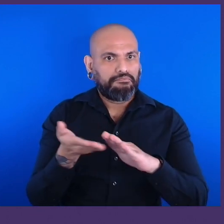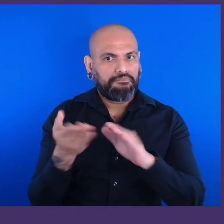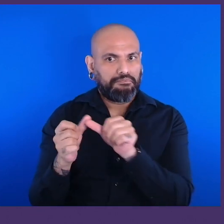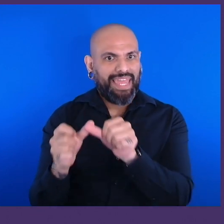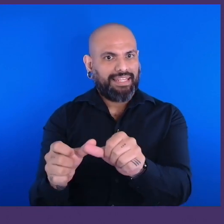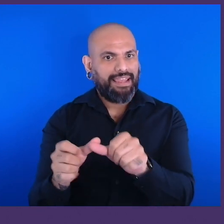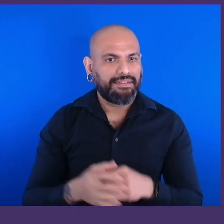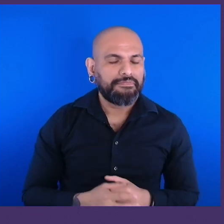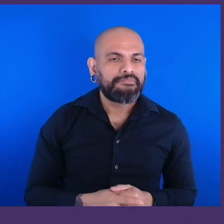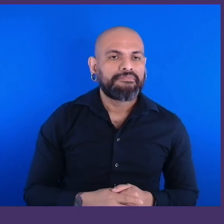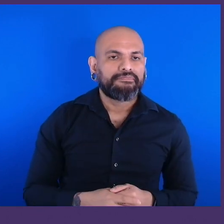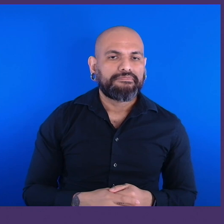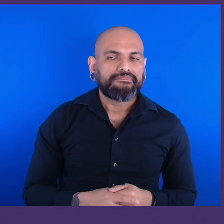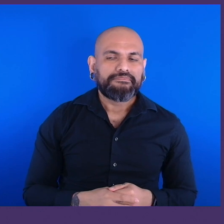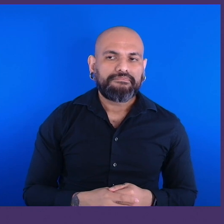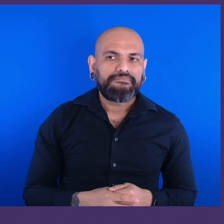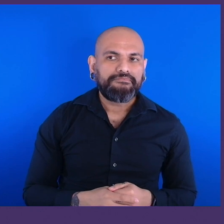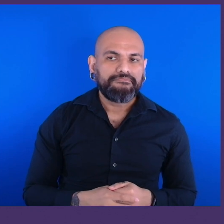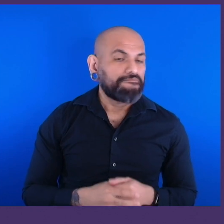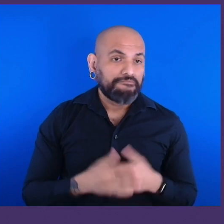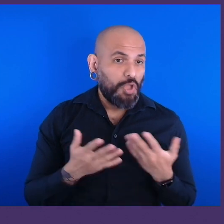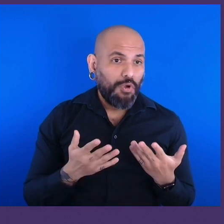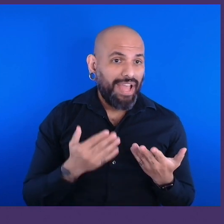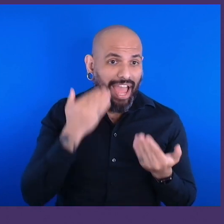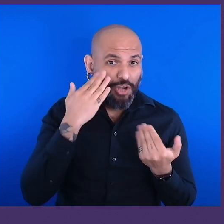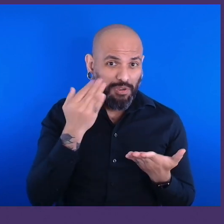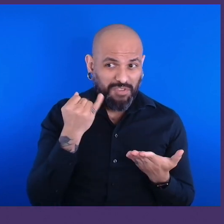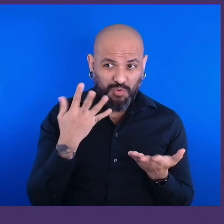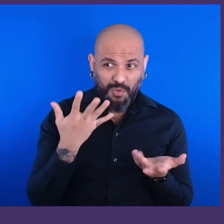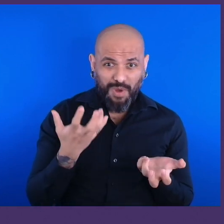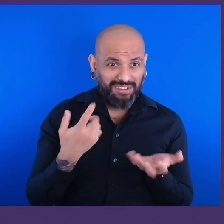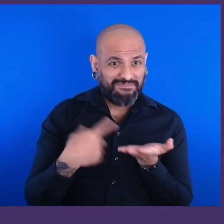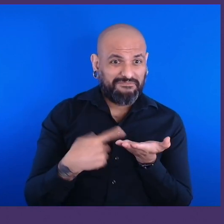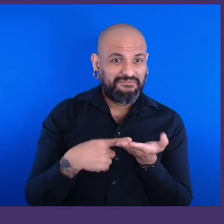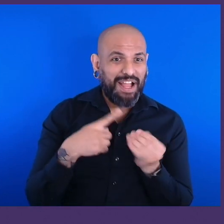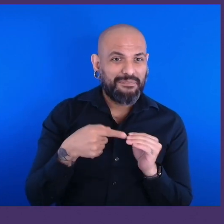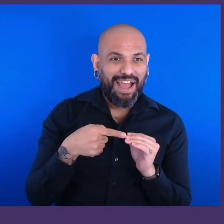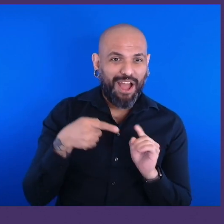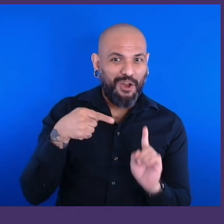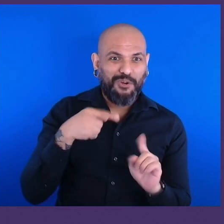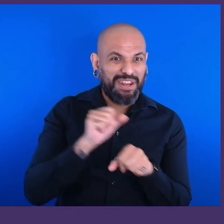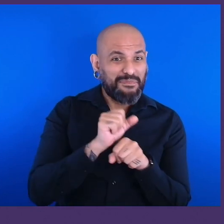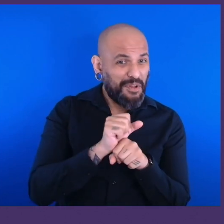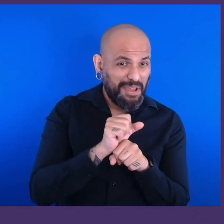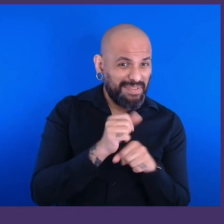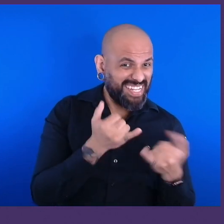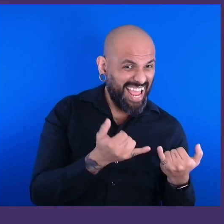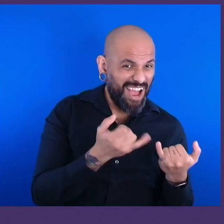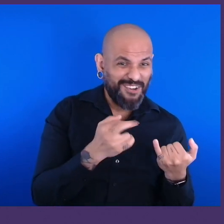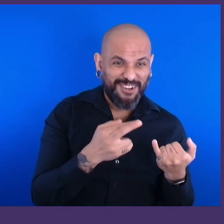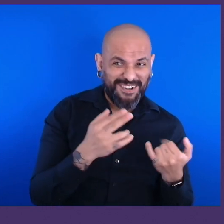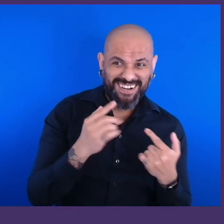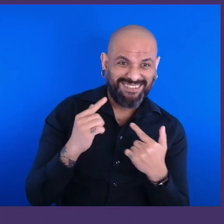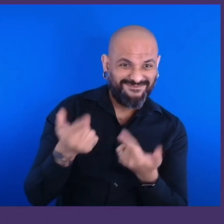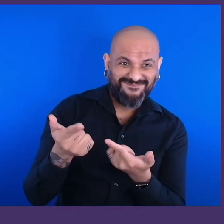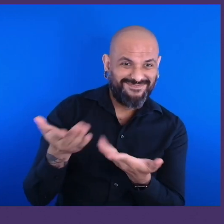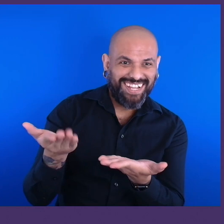I don't know if you would like that we say something in relation to employment now, or I give you back the floor? Rylin Rodgers: I think I'll have to cut you off,